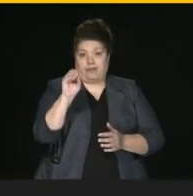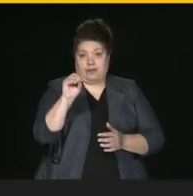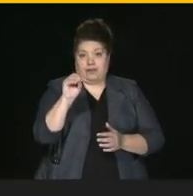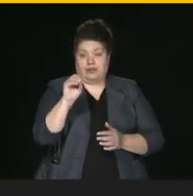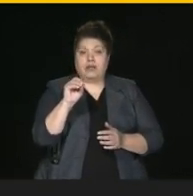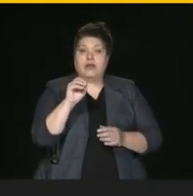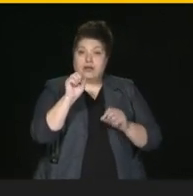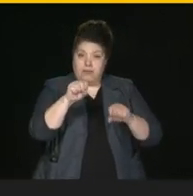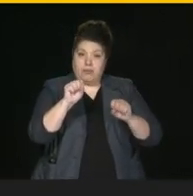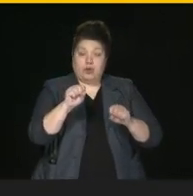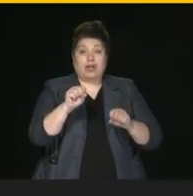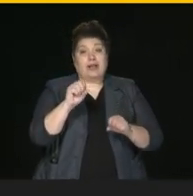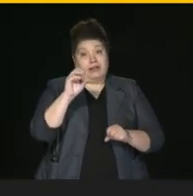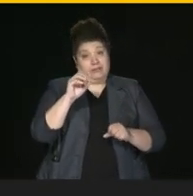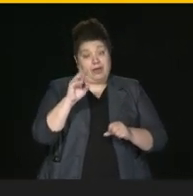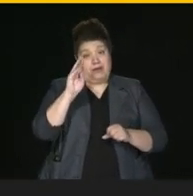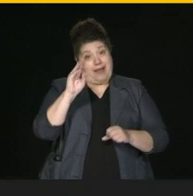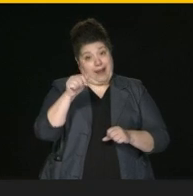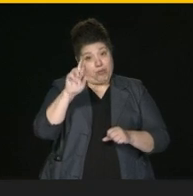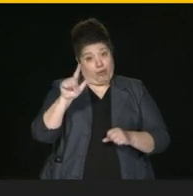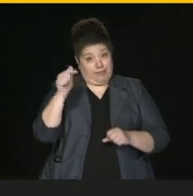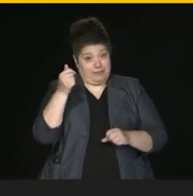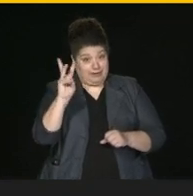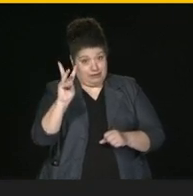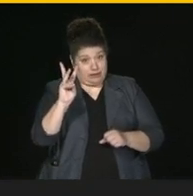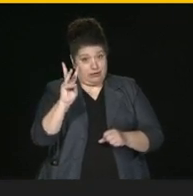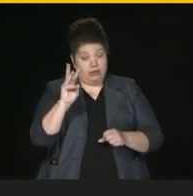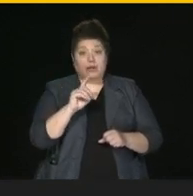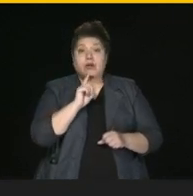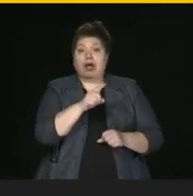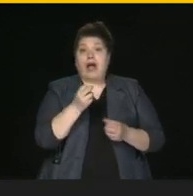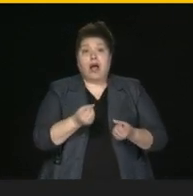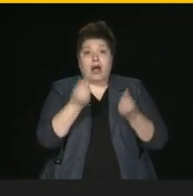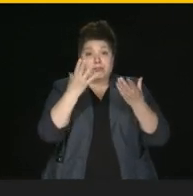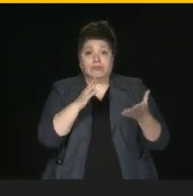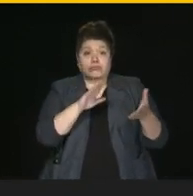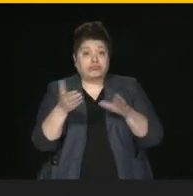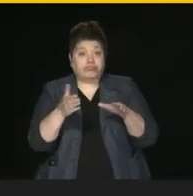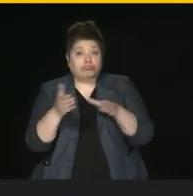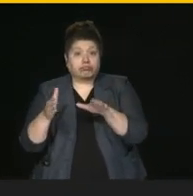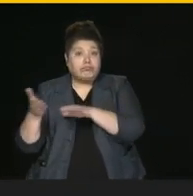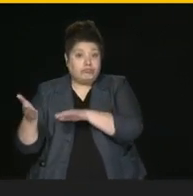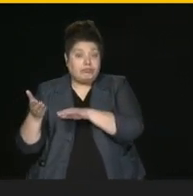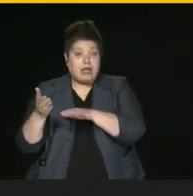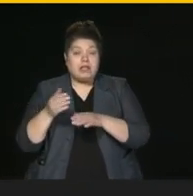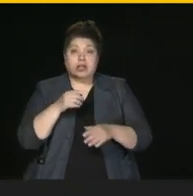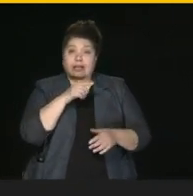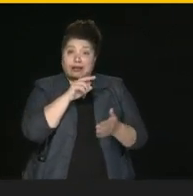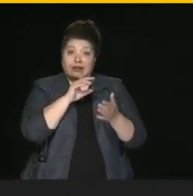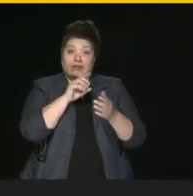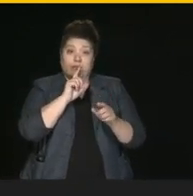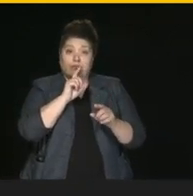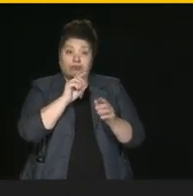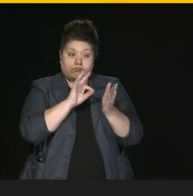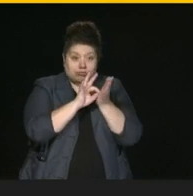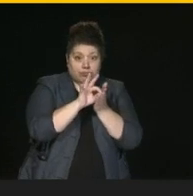ABOUT 1,850 CASES PIE APRIL THE 16th. PACED ON THE CASE FATALITIES